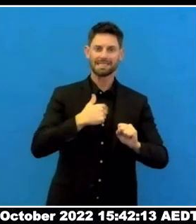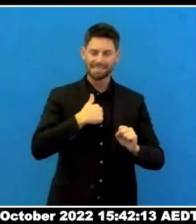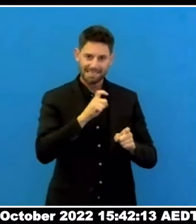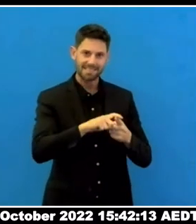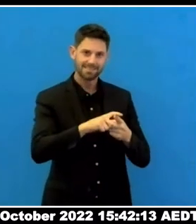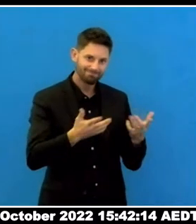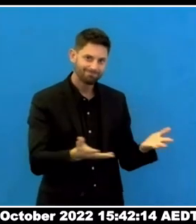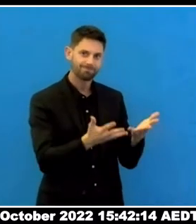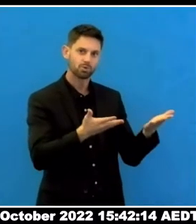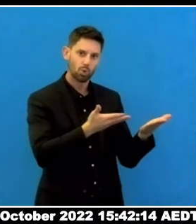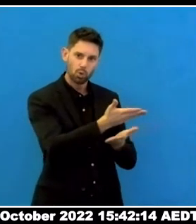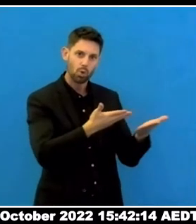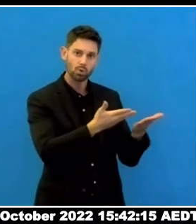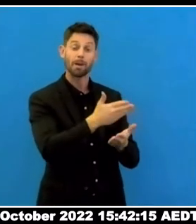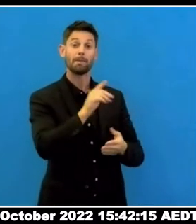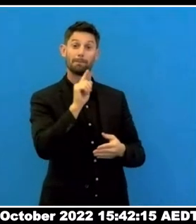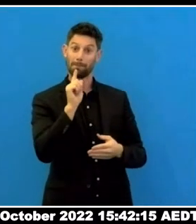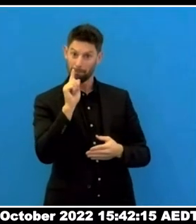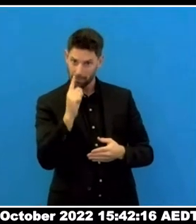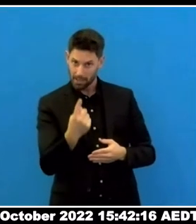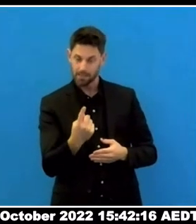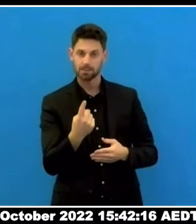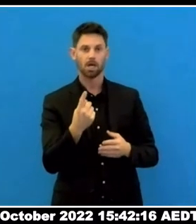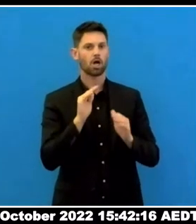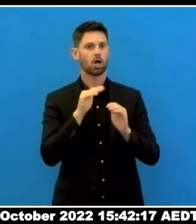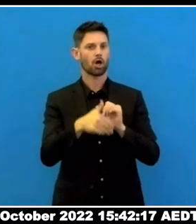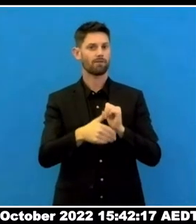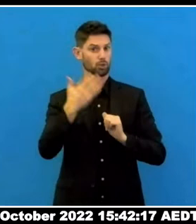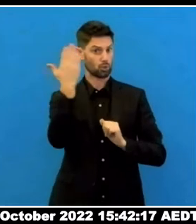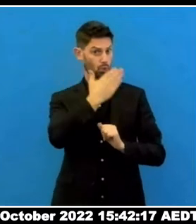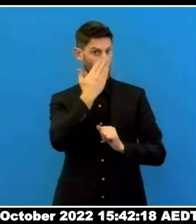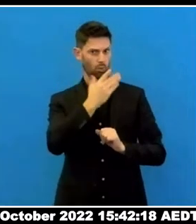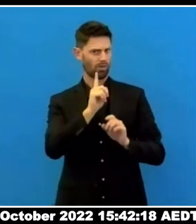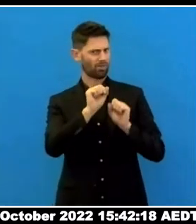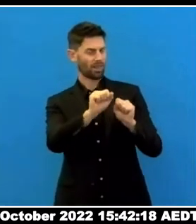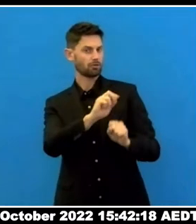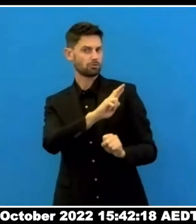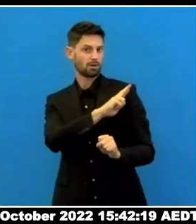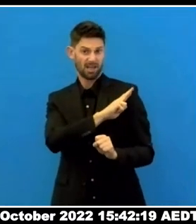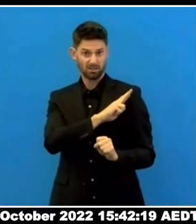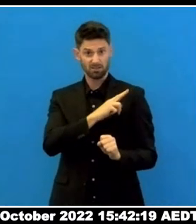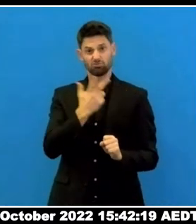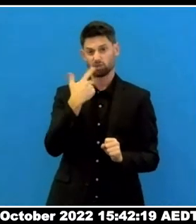But we also the obligation, again. If unfortunately if the student's in year 10